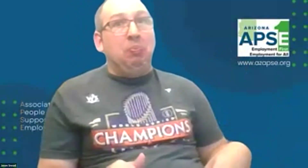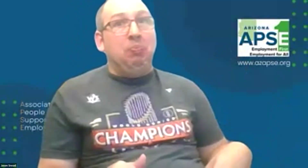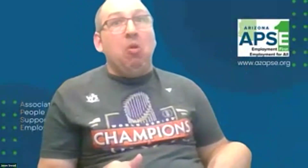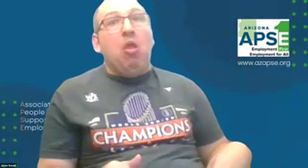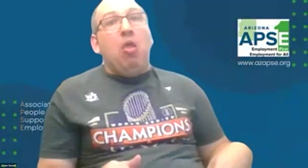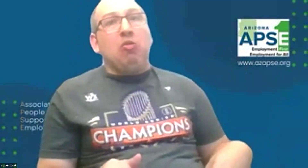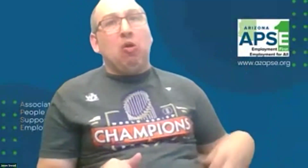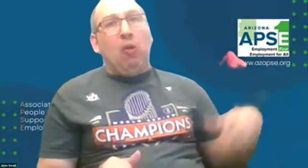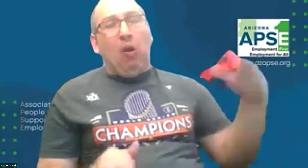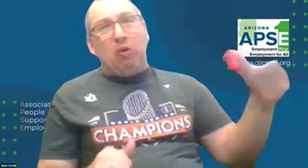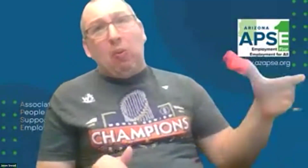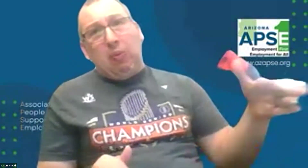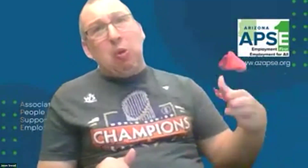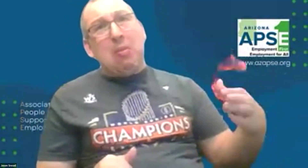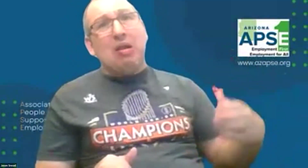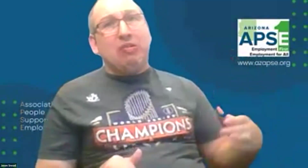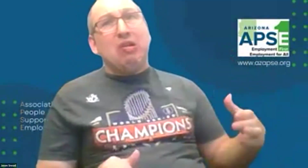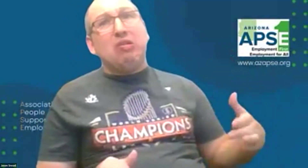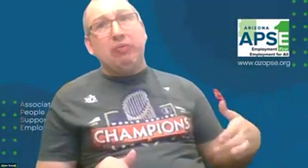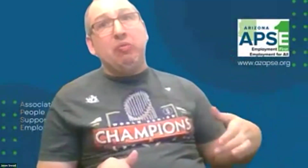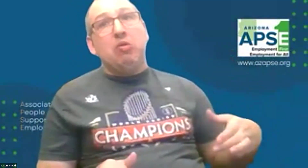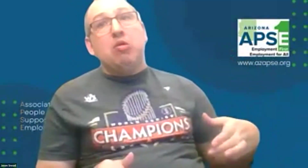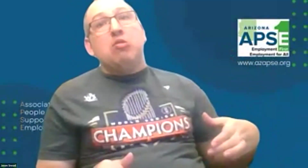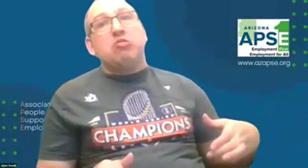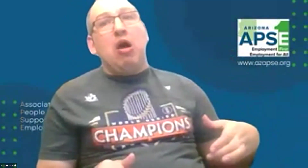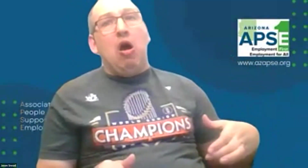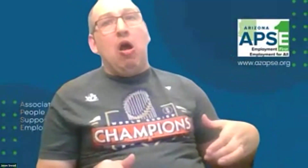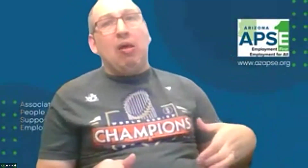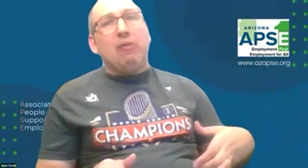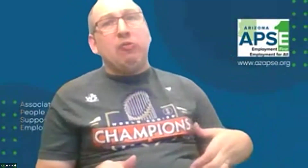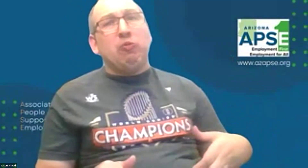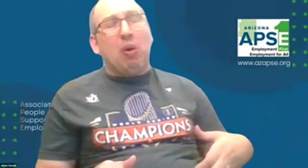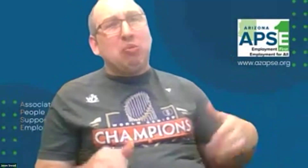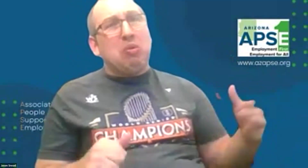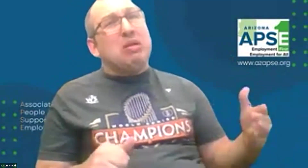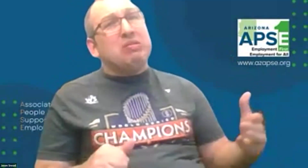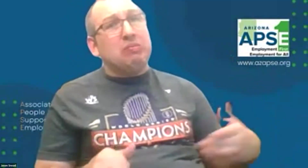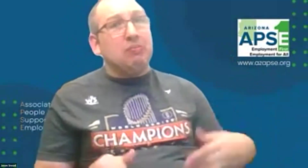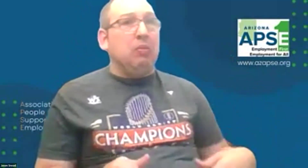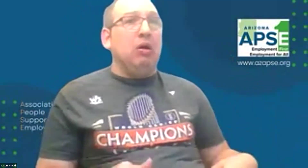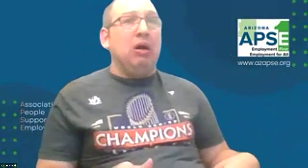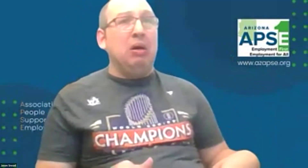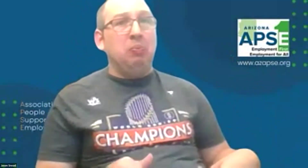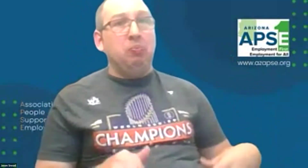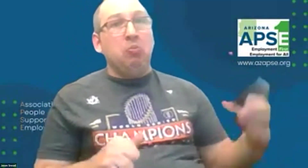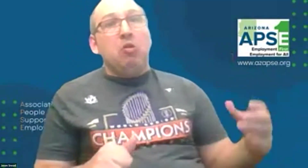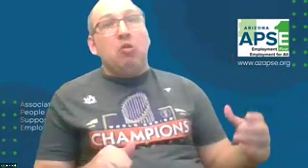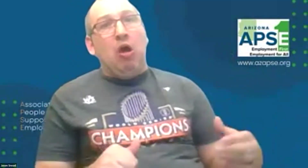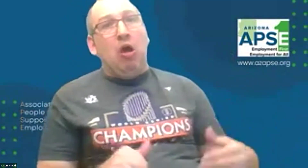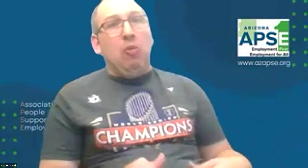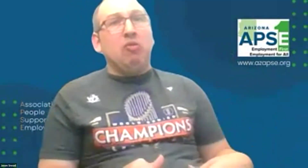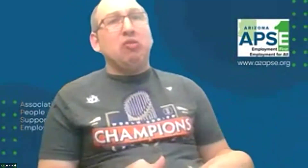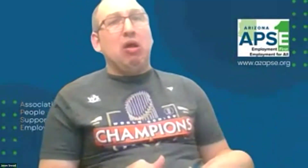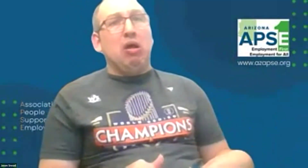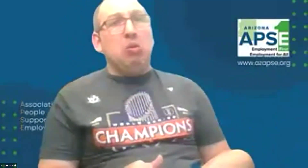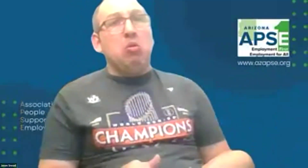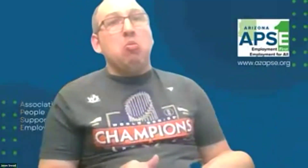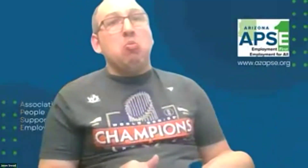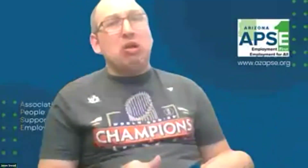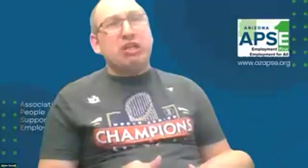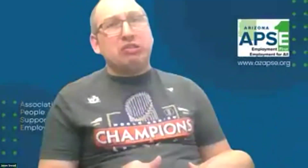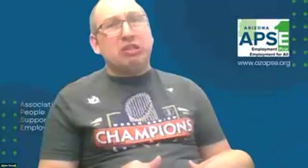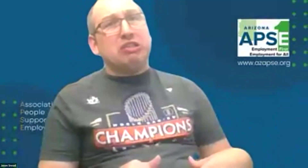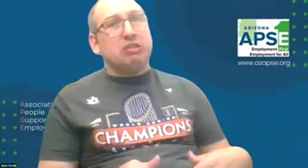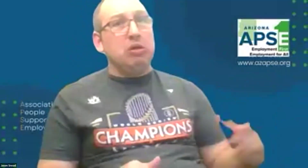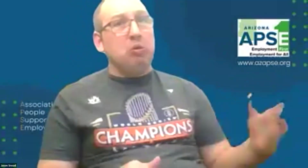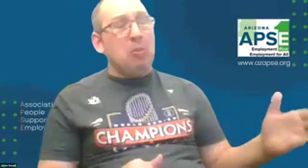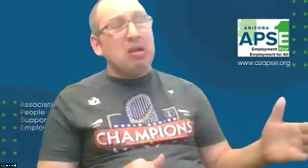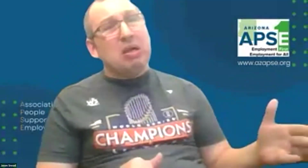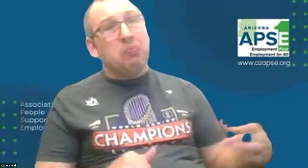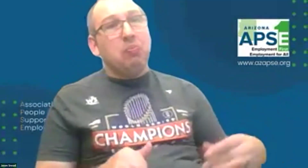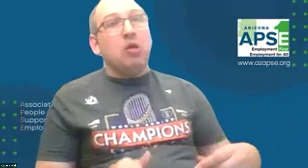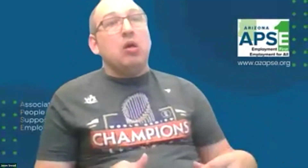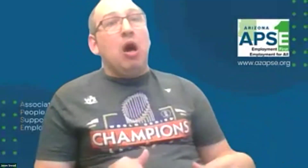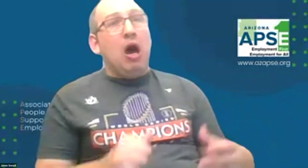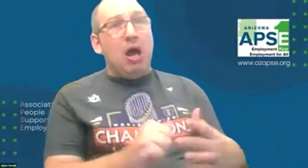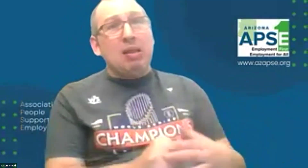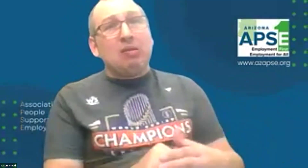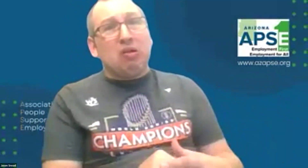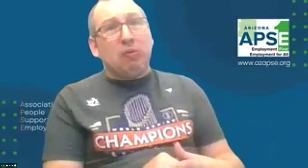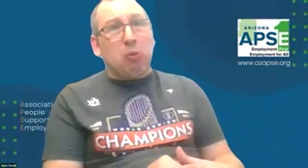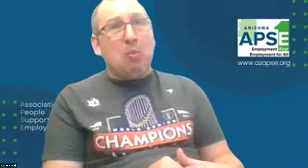A WEBINAR ON A SERIES OF LIFE FULL OF POSSIBILITIES. THIS IS PROJECT SEARCH. I LIKE TO START OFF THE